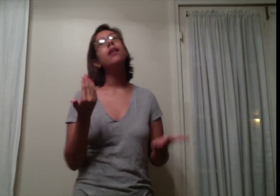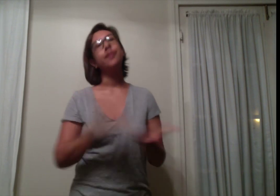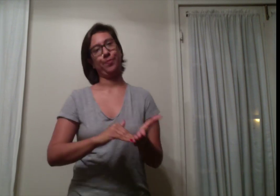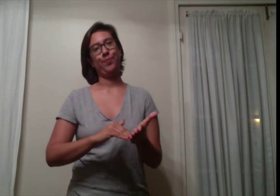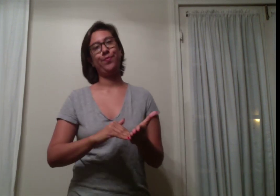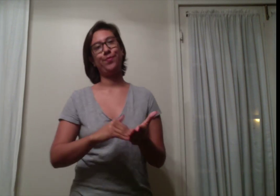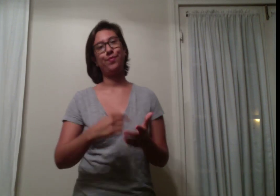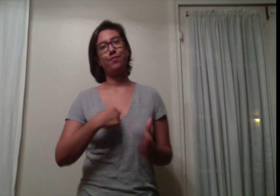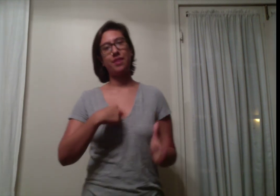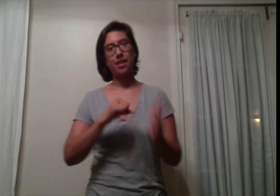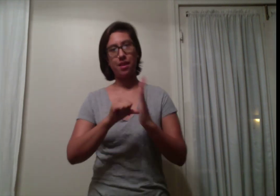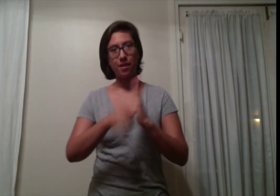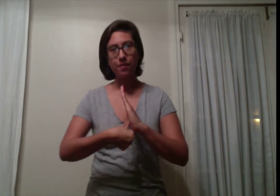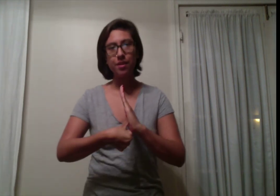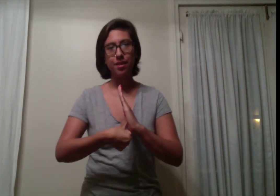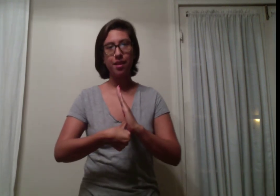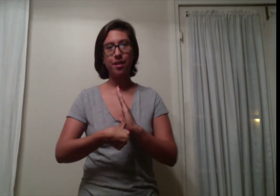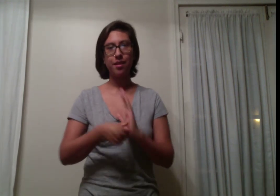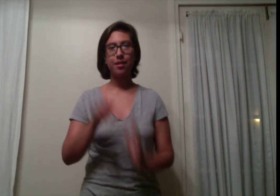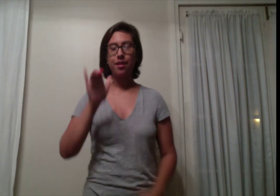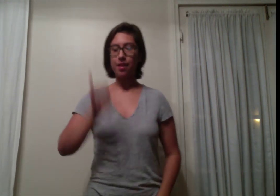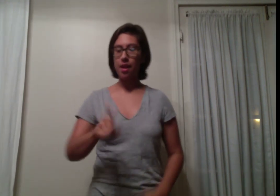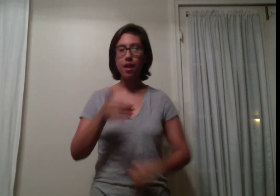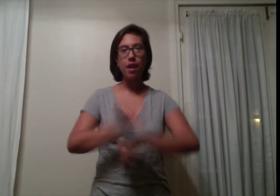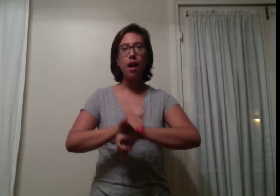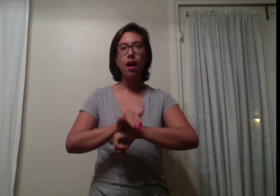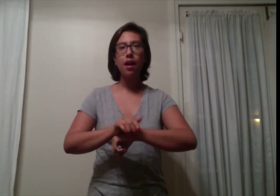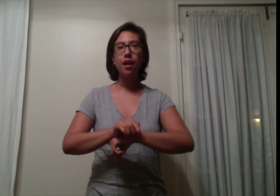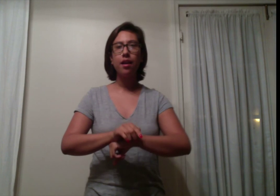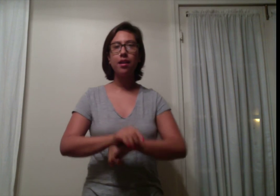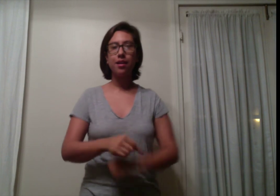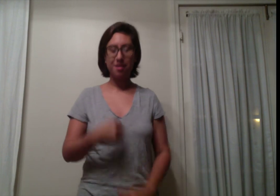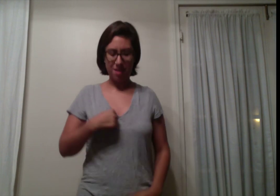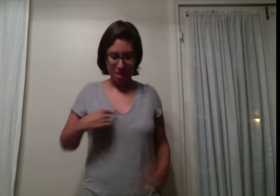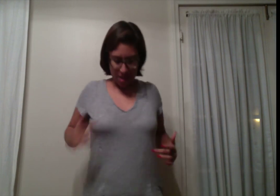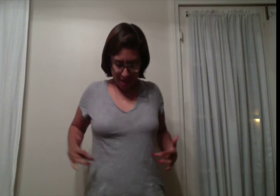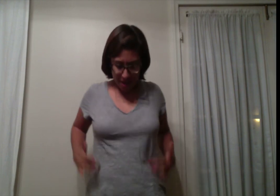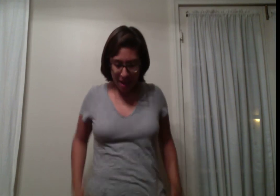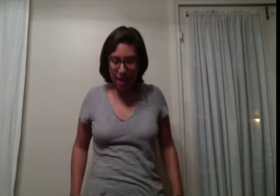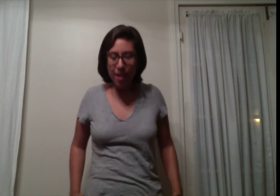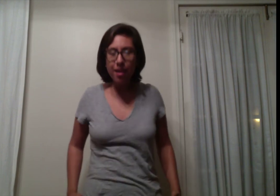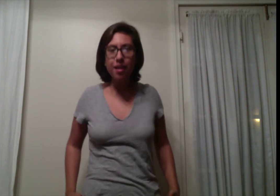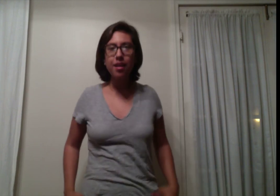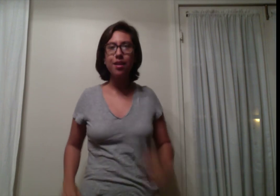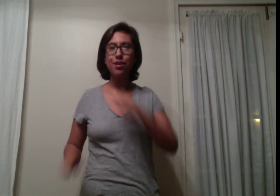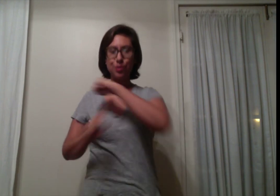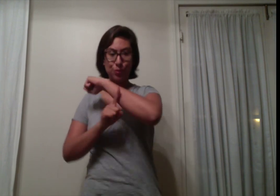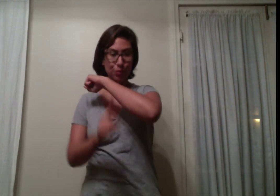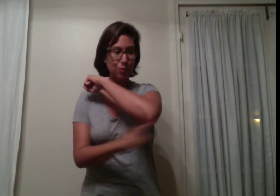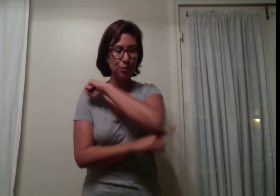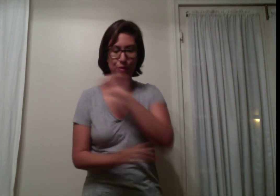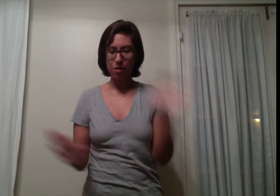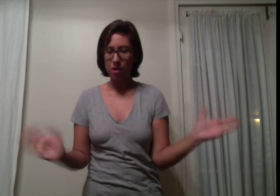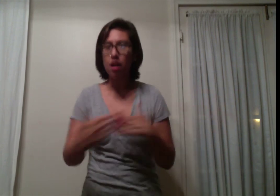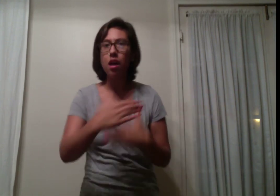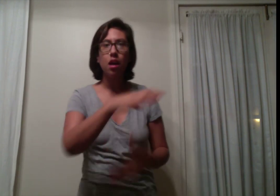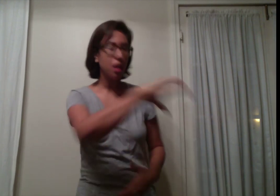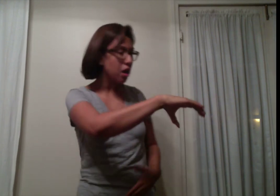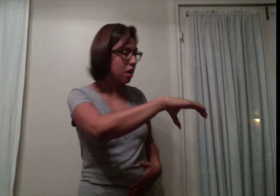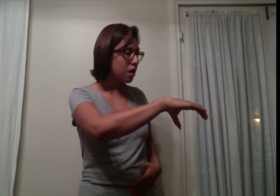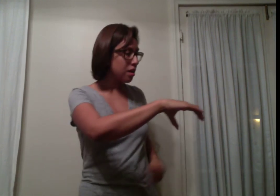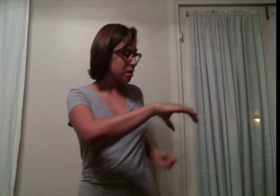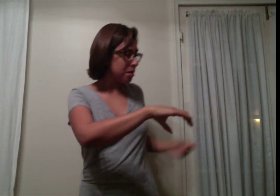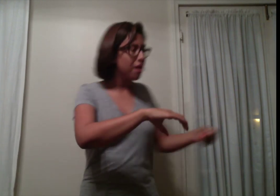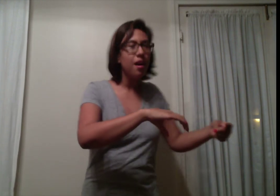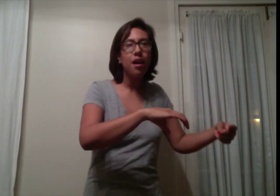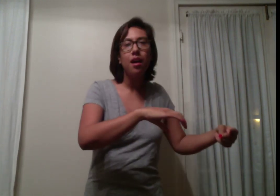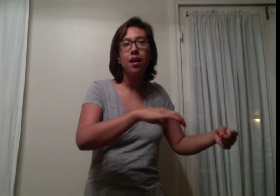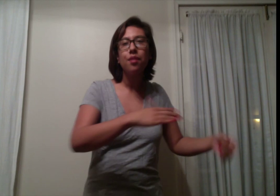[Again I emphasize that night I was naked by the dumpster.]